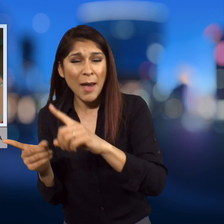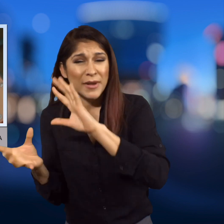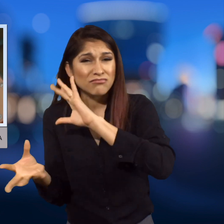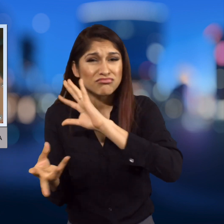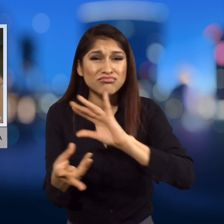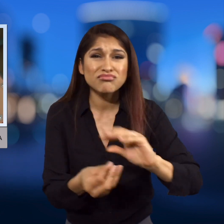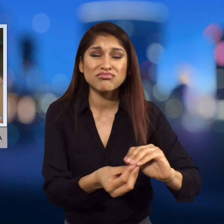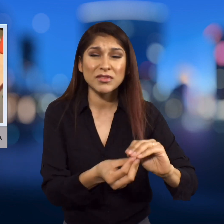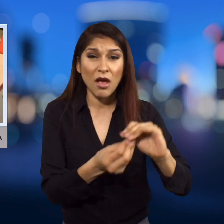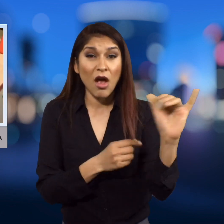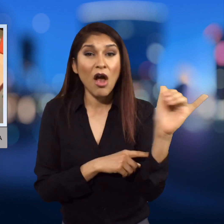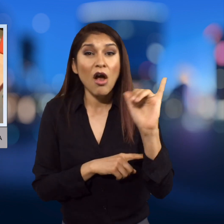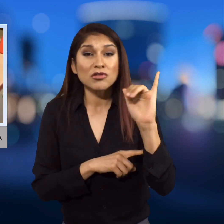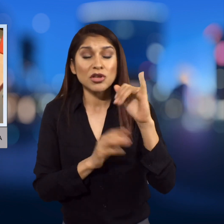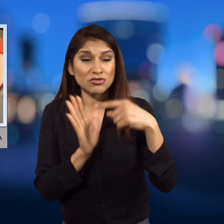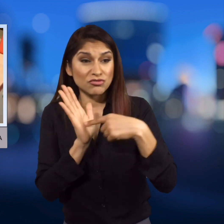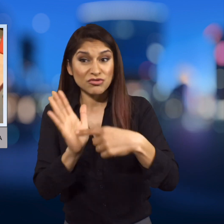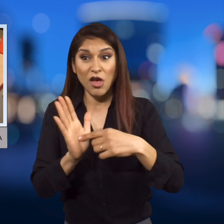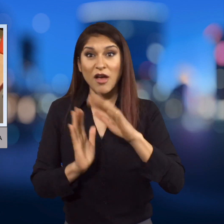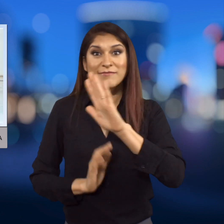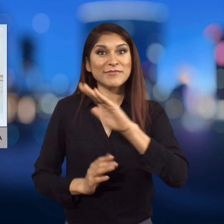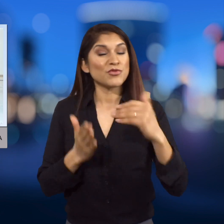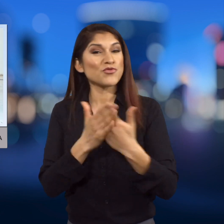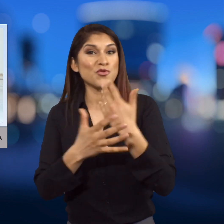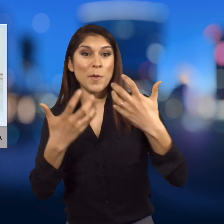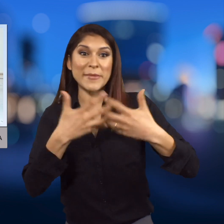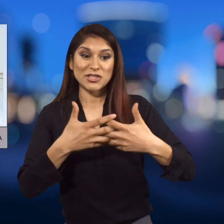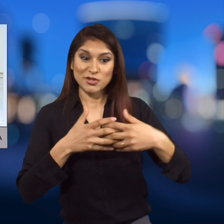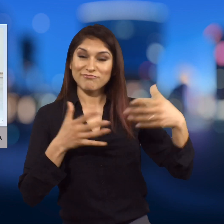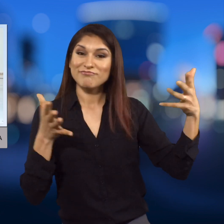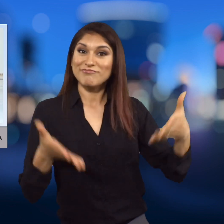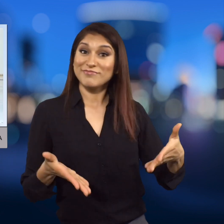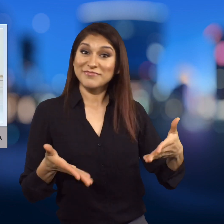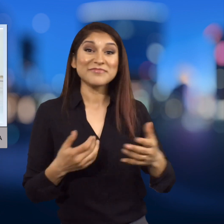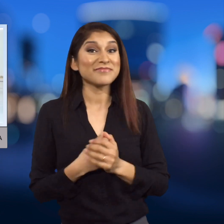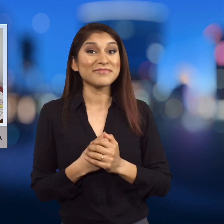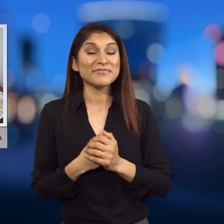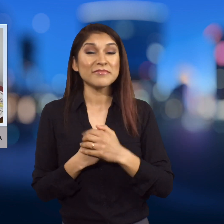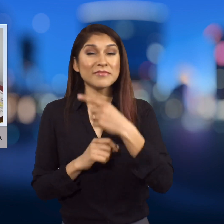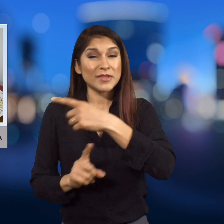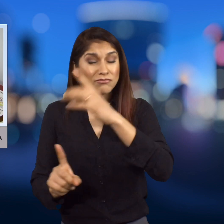Hundreds of pads are now being used in India.